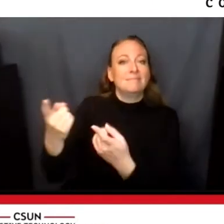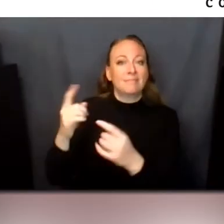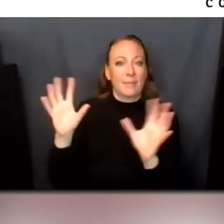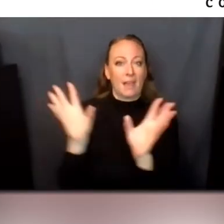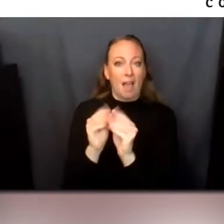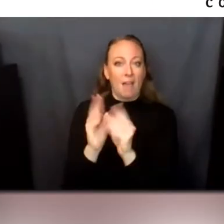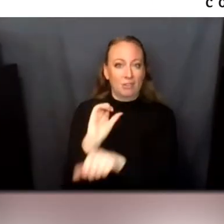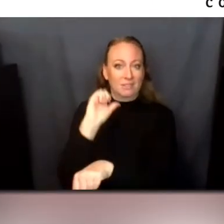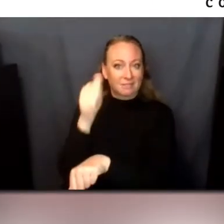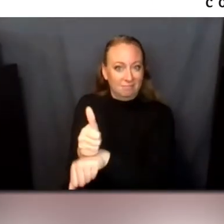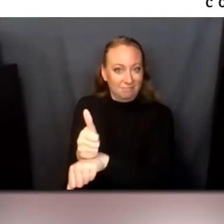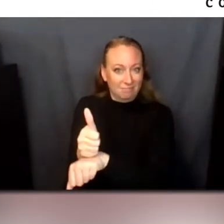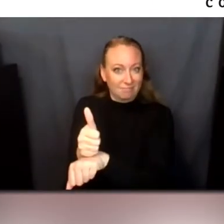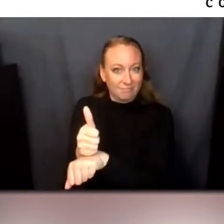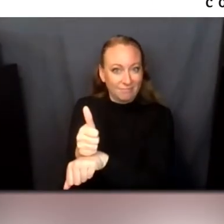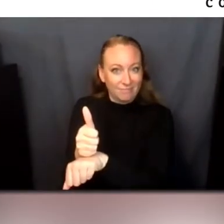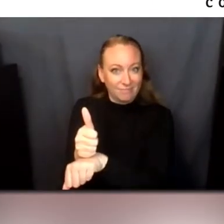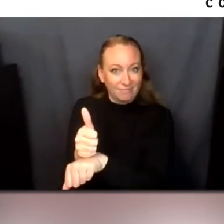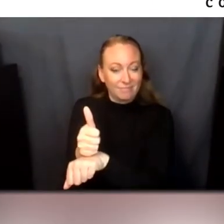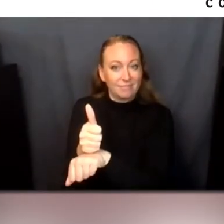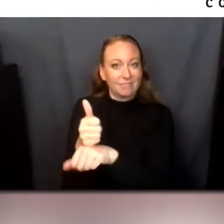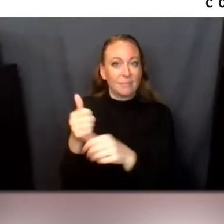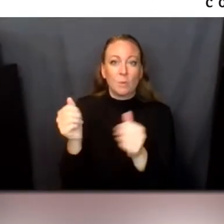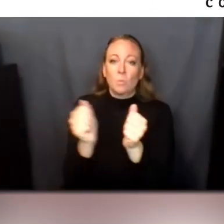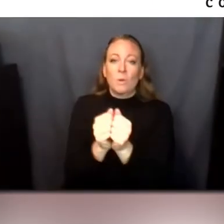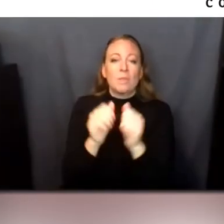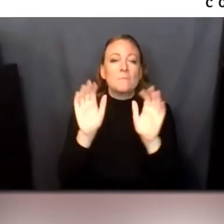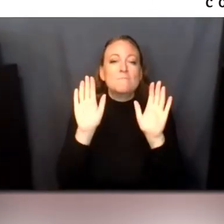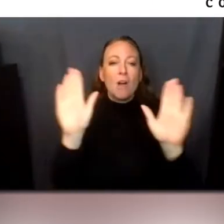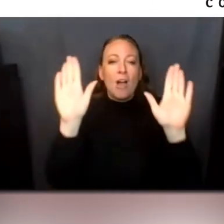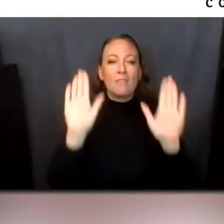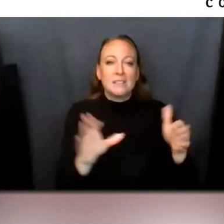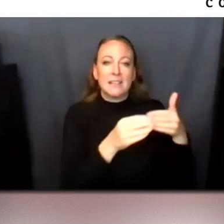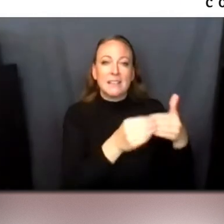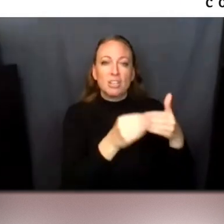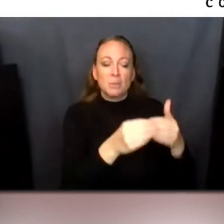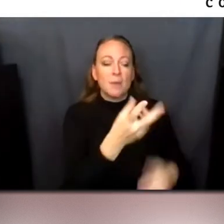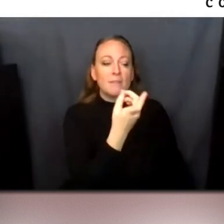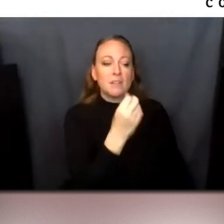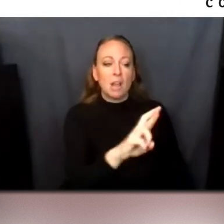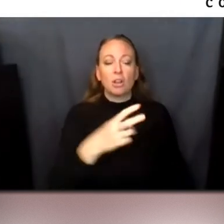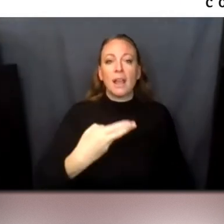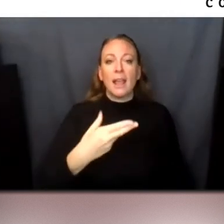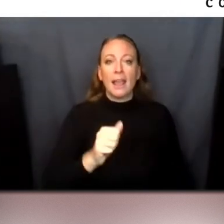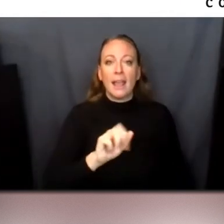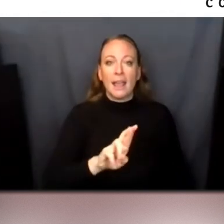under the marvelous leadership of Dr. Harry Murphy, the Founding Director.